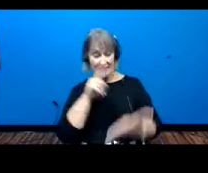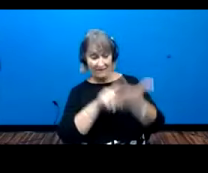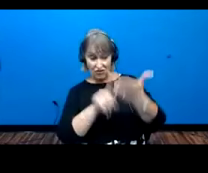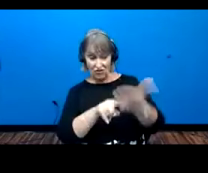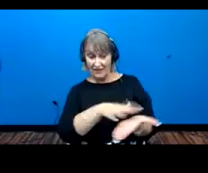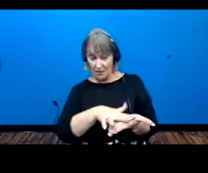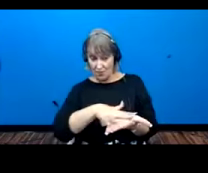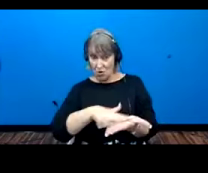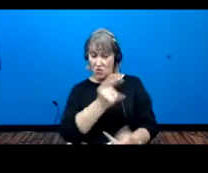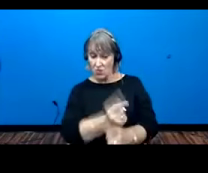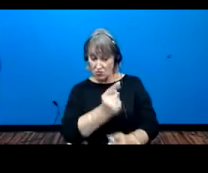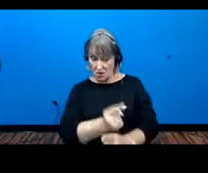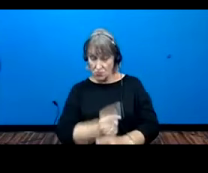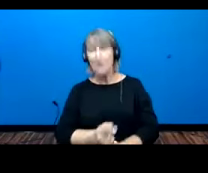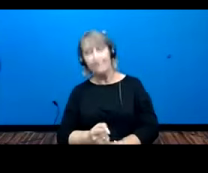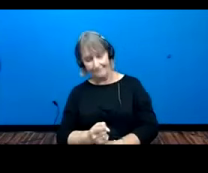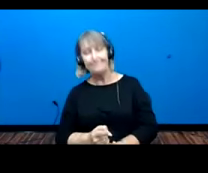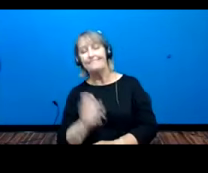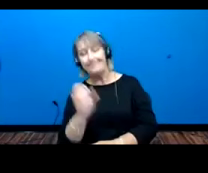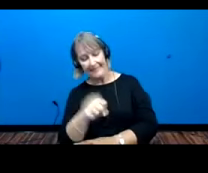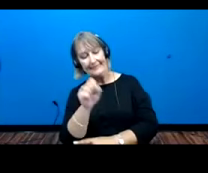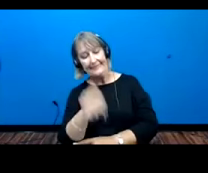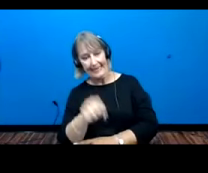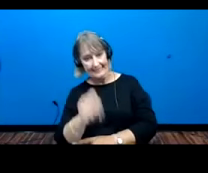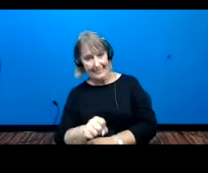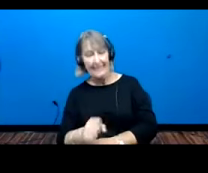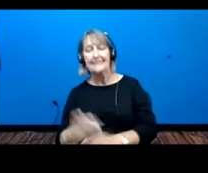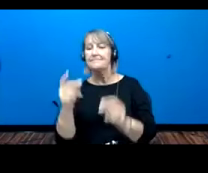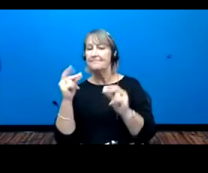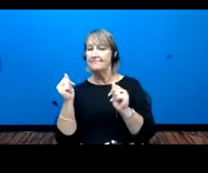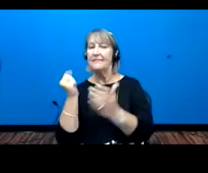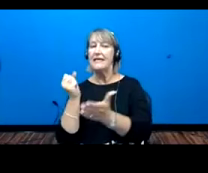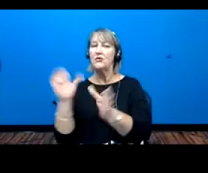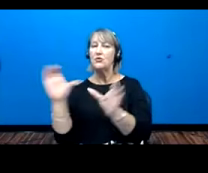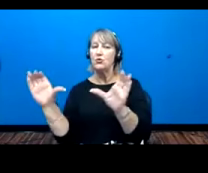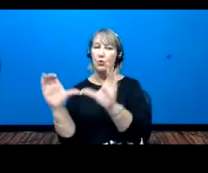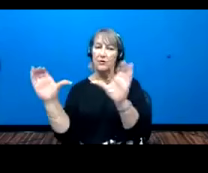that's key— high quality, timely, all of those things, focusing on all of those.